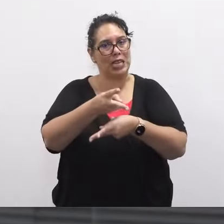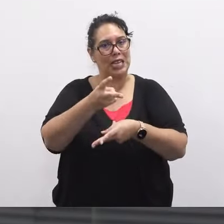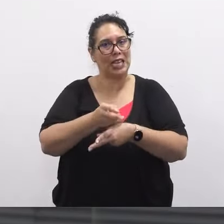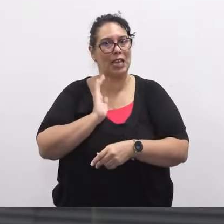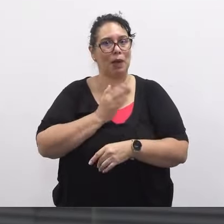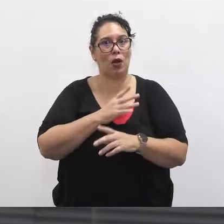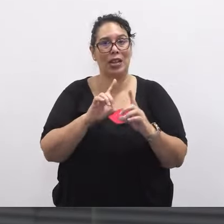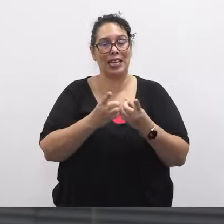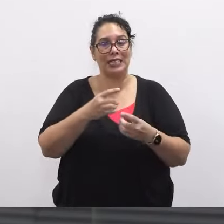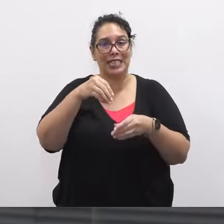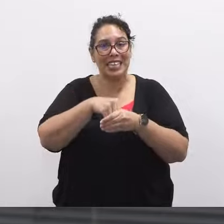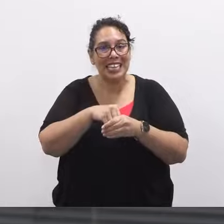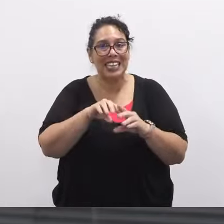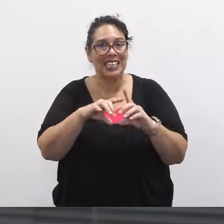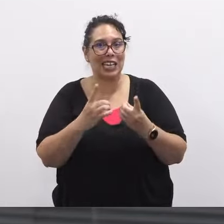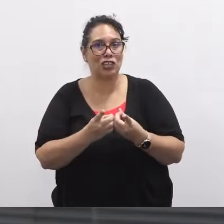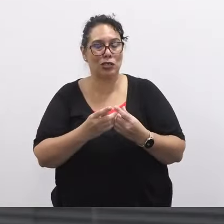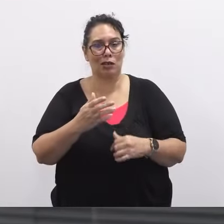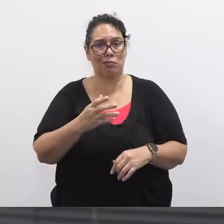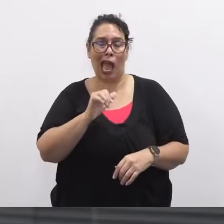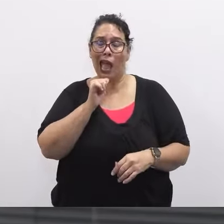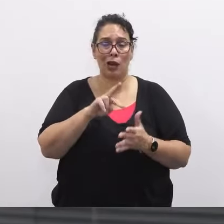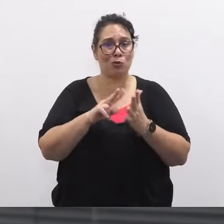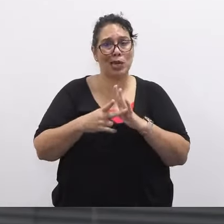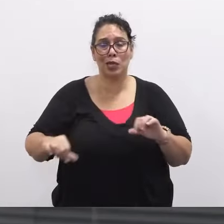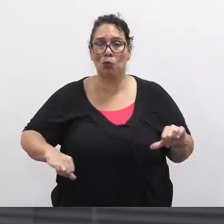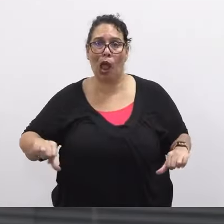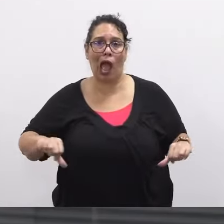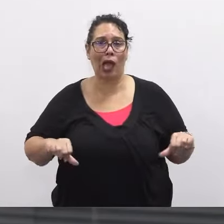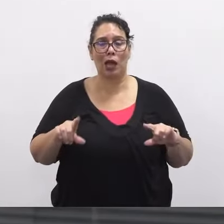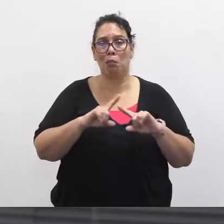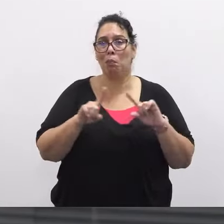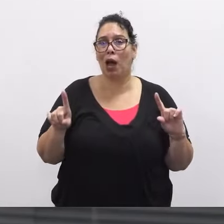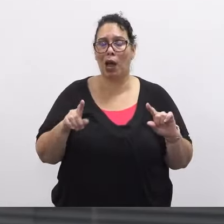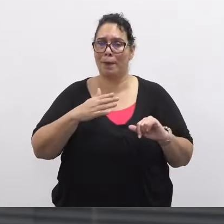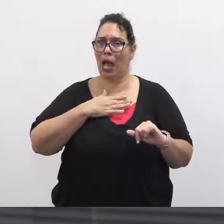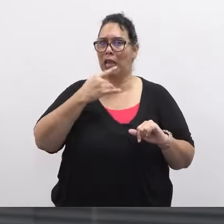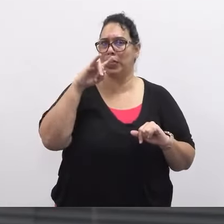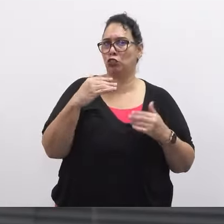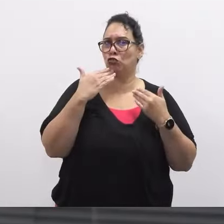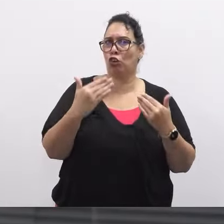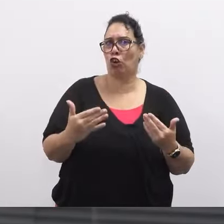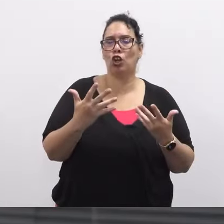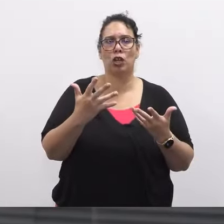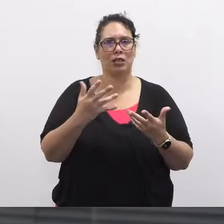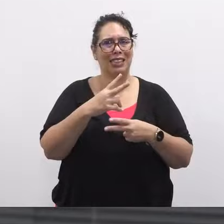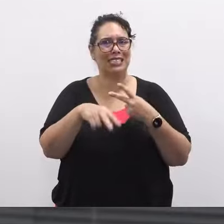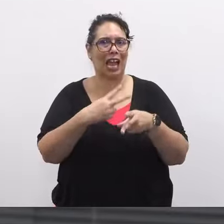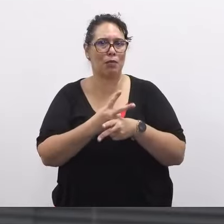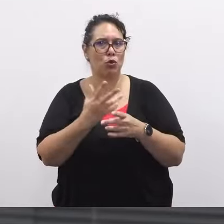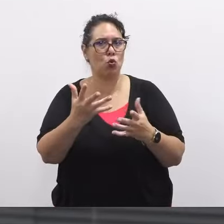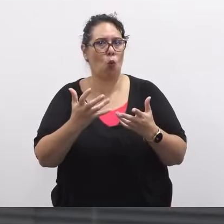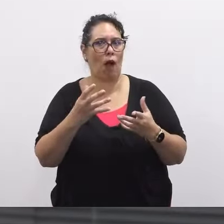My kids, I don't mean to brag, they're really good kids. They're the type of kids you want in this district. And I don't want to pull them out.